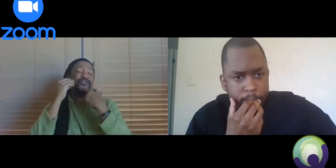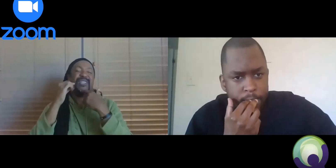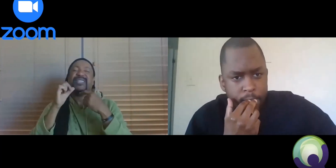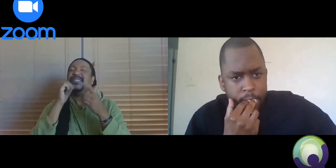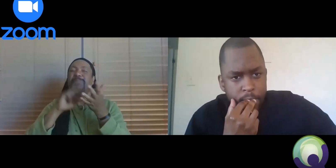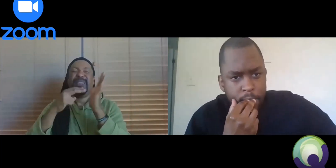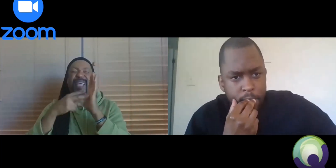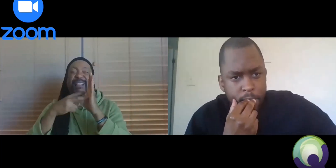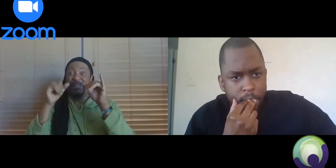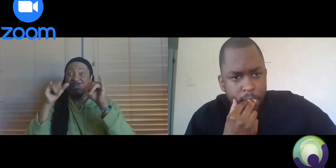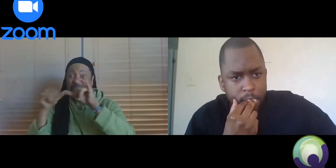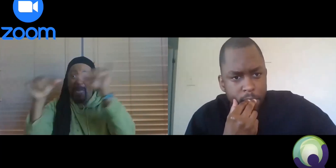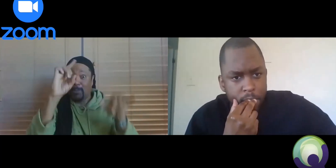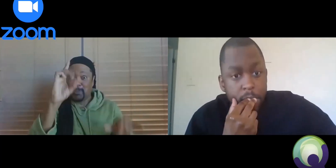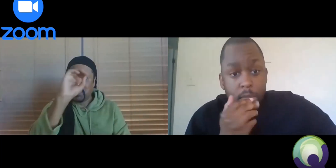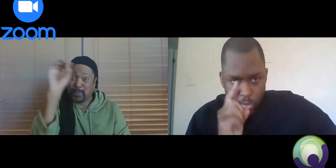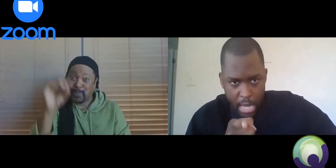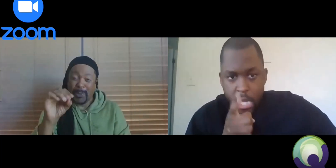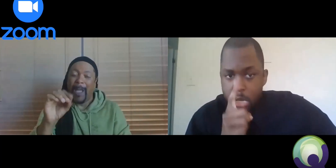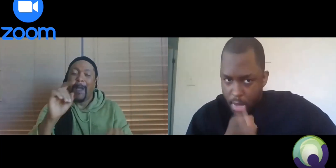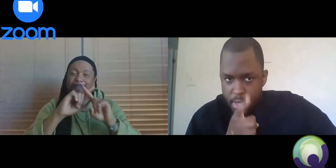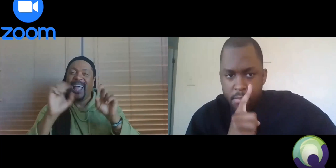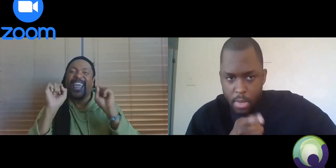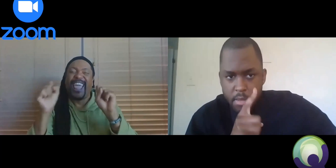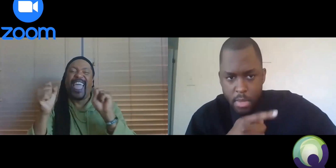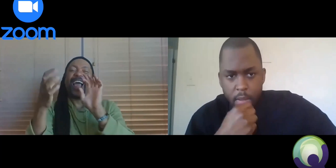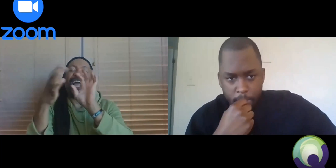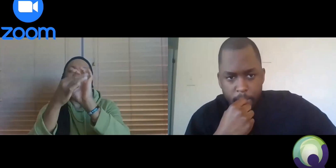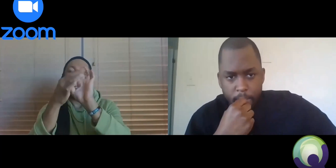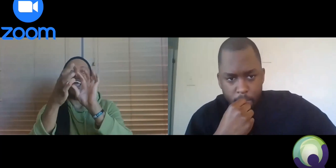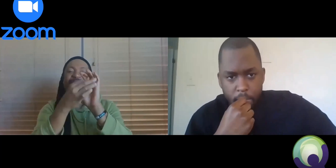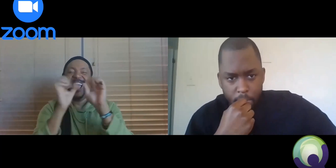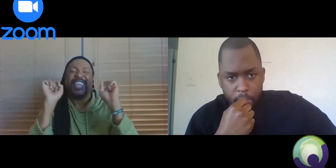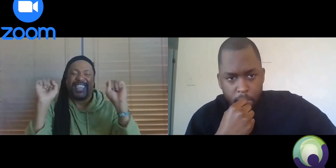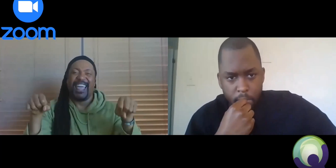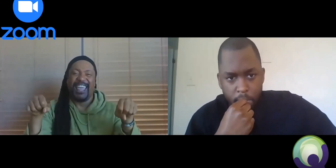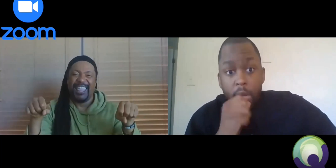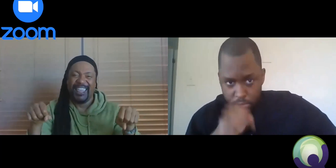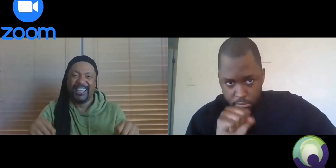BlackDeaf. It doesn’t mean that all of our experiences are 100% the same, but they can relate.